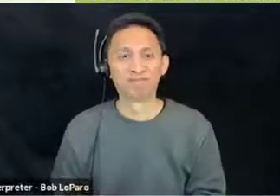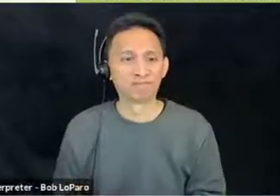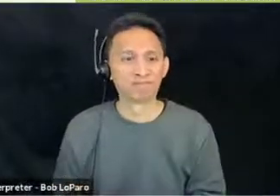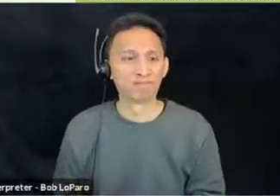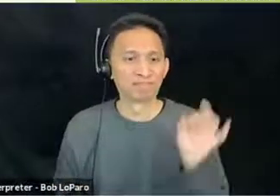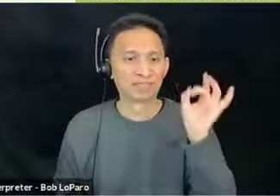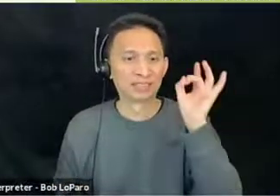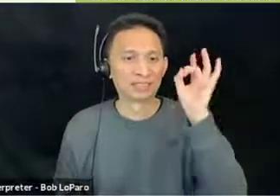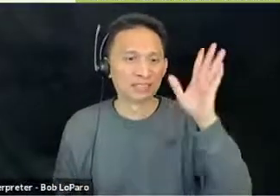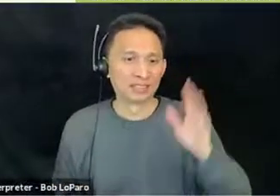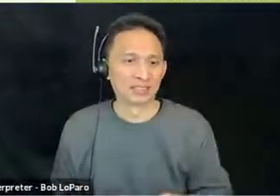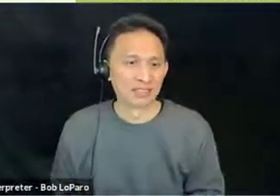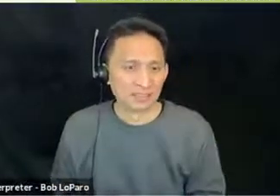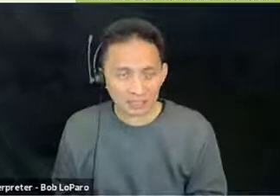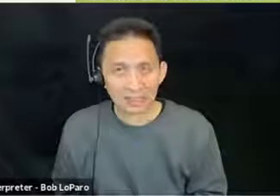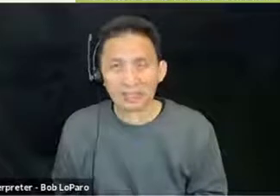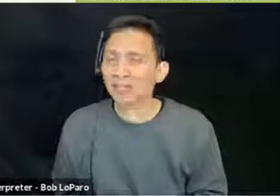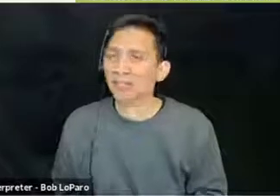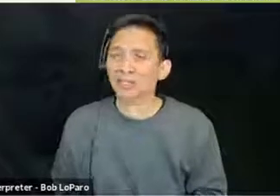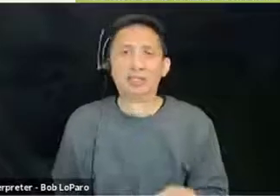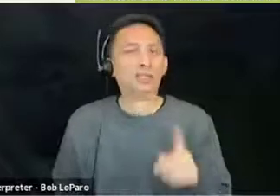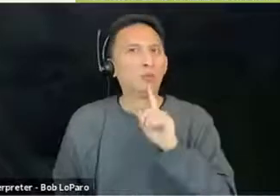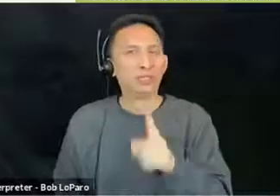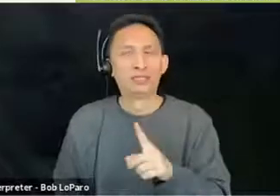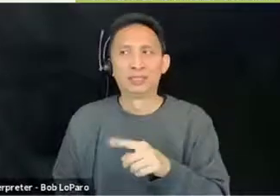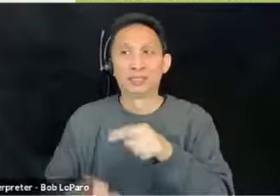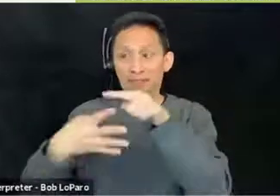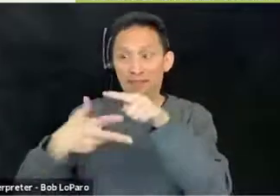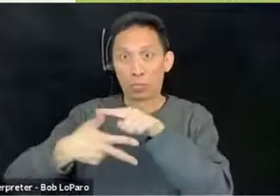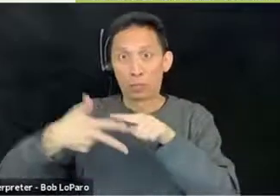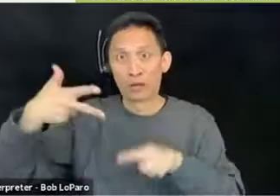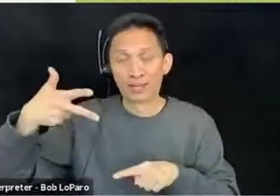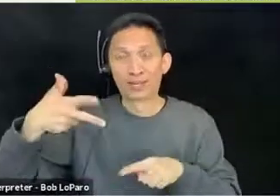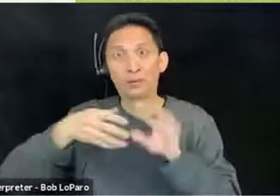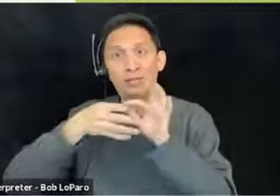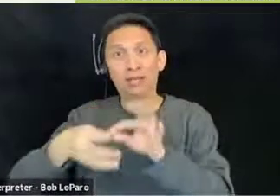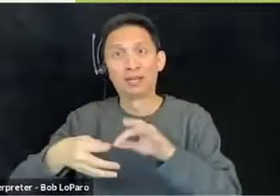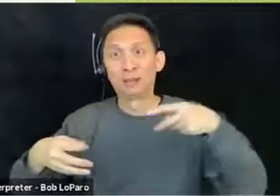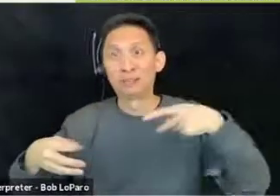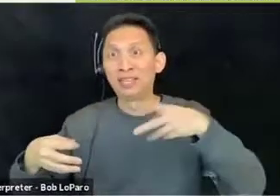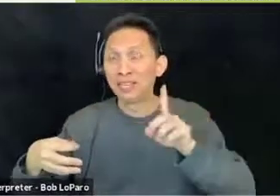are not about our peroxisomal disorders, this is for rare disease.